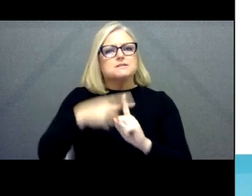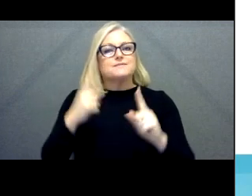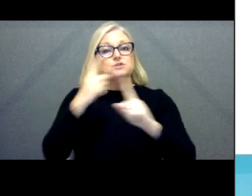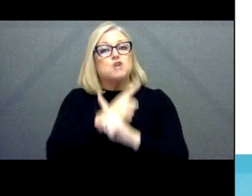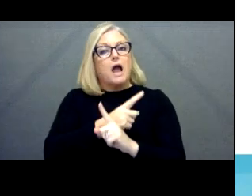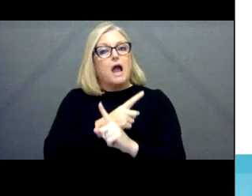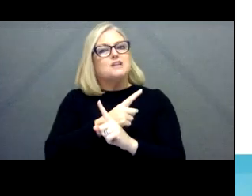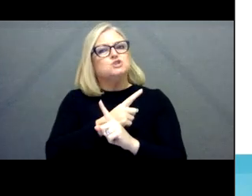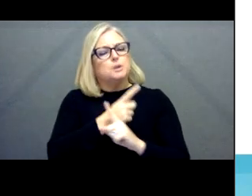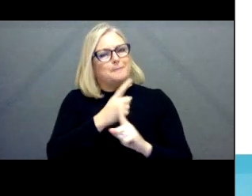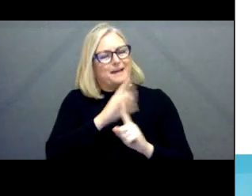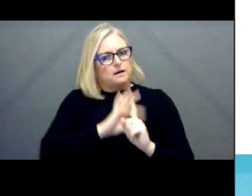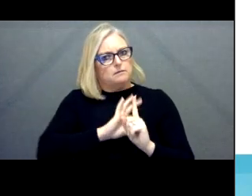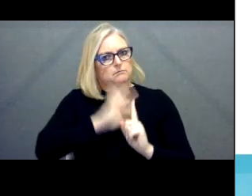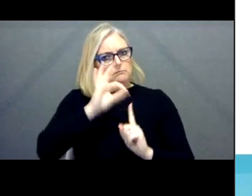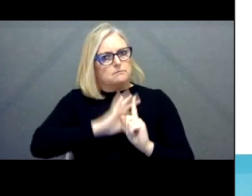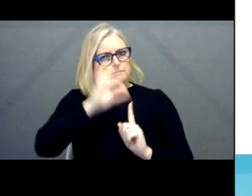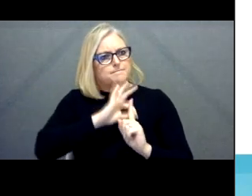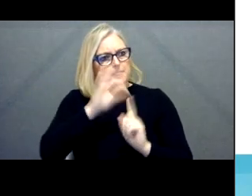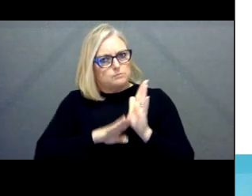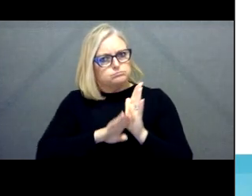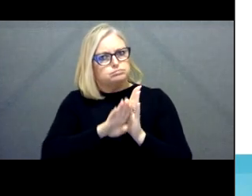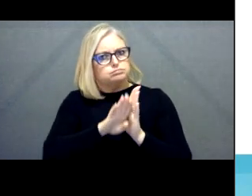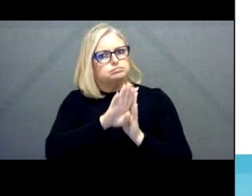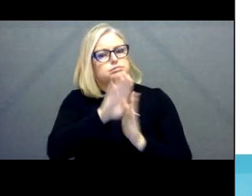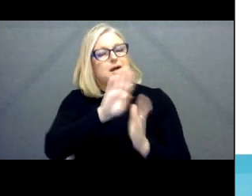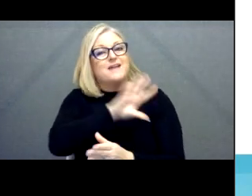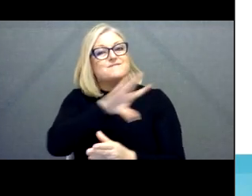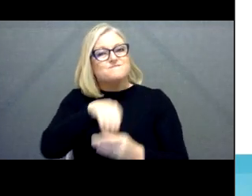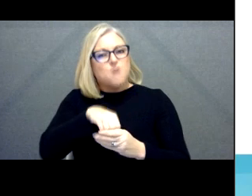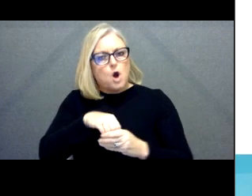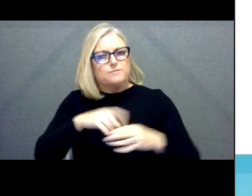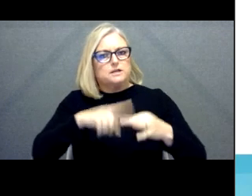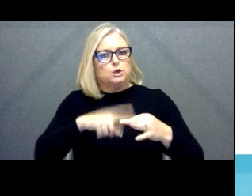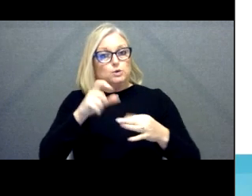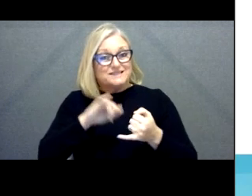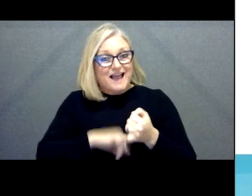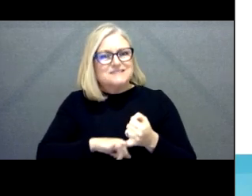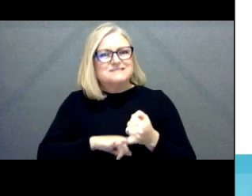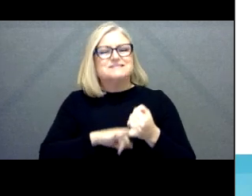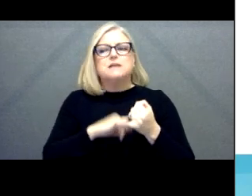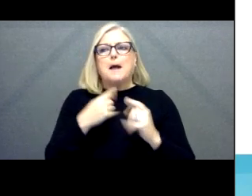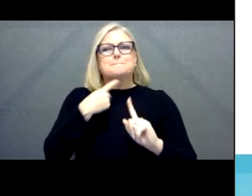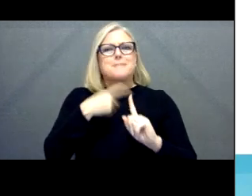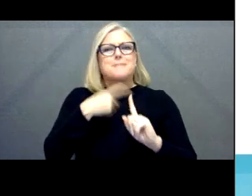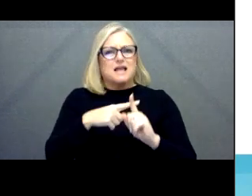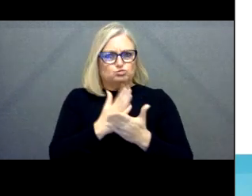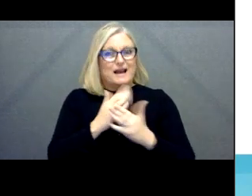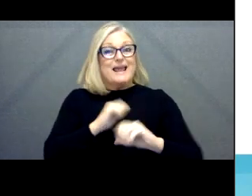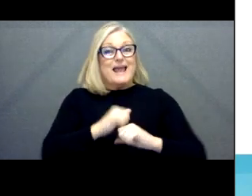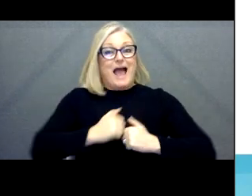including that engagement with QCS um and really uh leaning on report um that Court Link did um